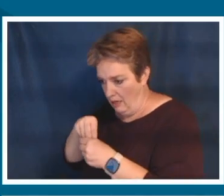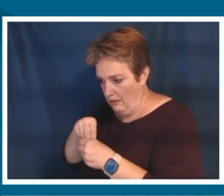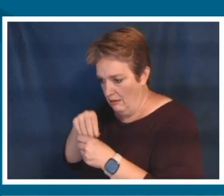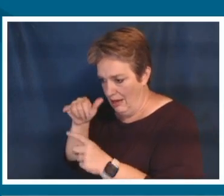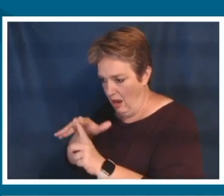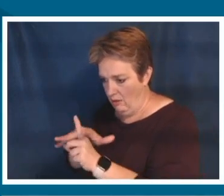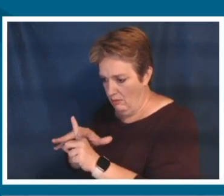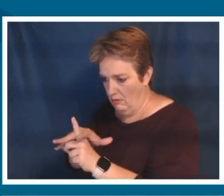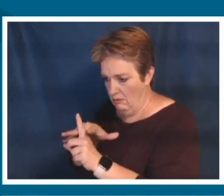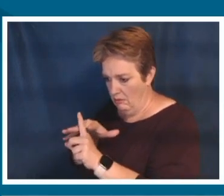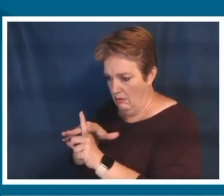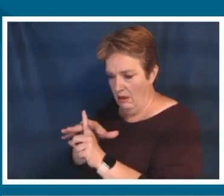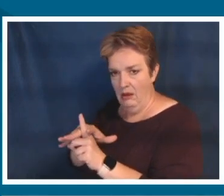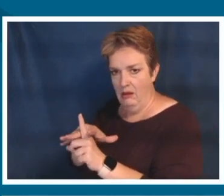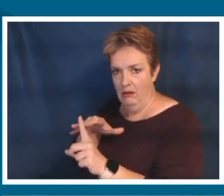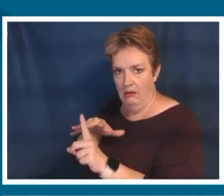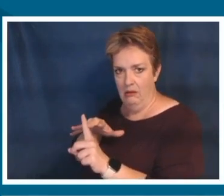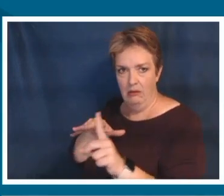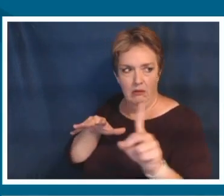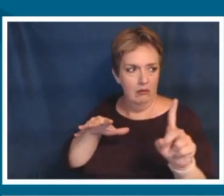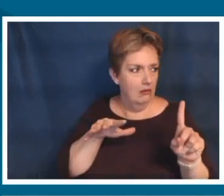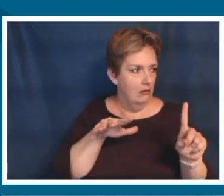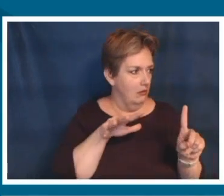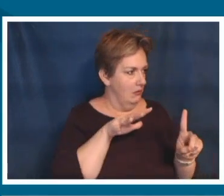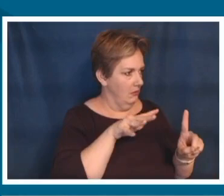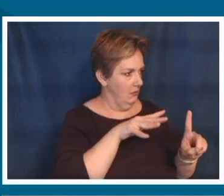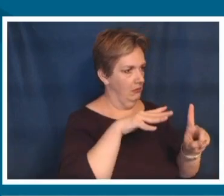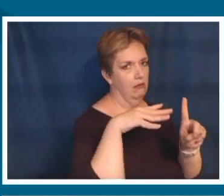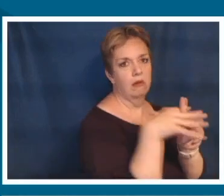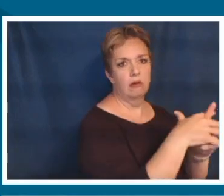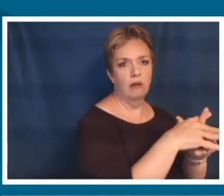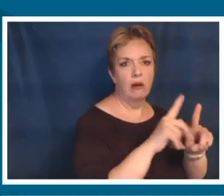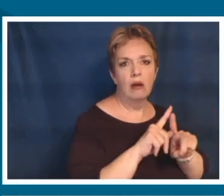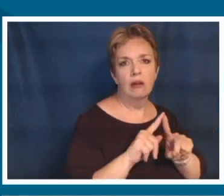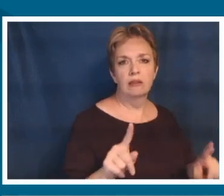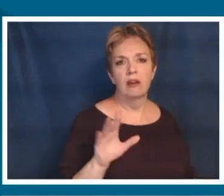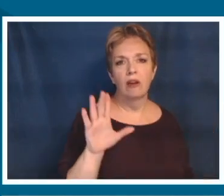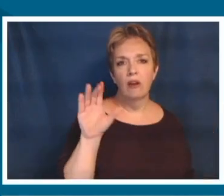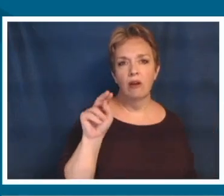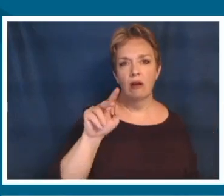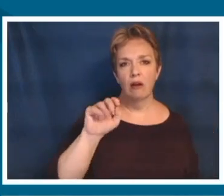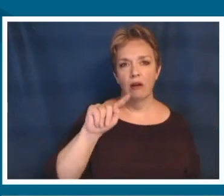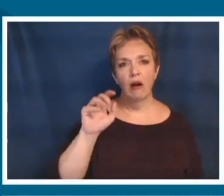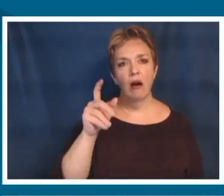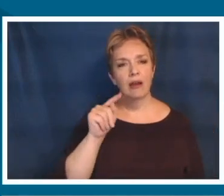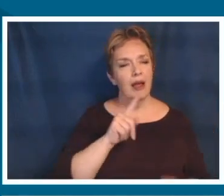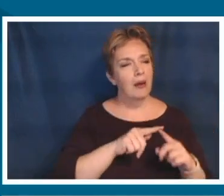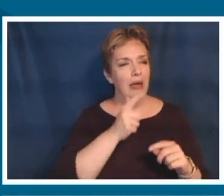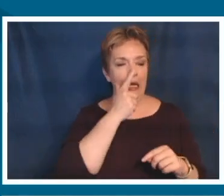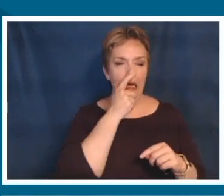place that it's in that's what we found out that was so interesting um